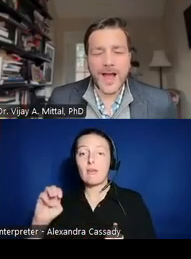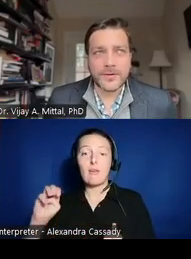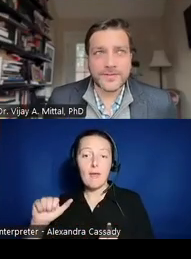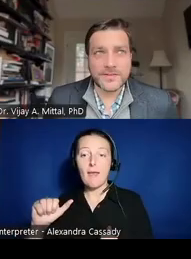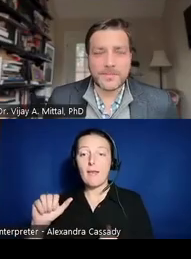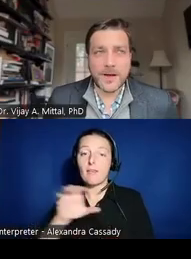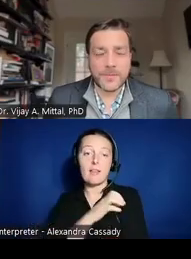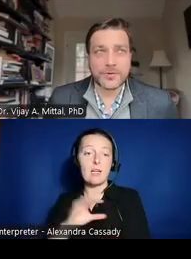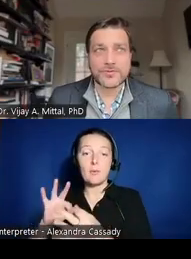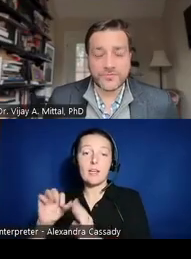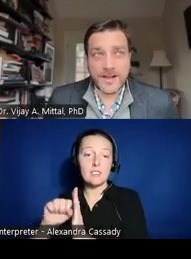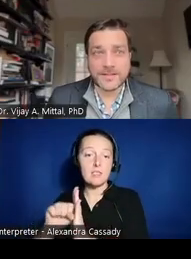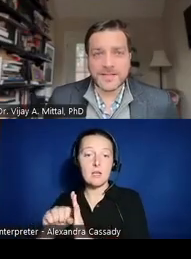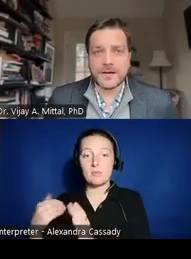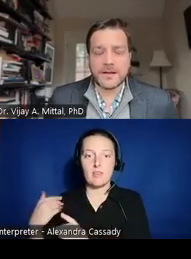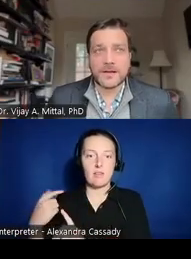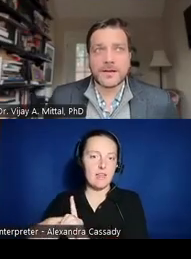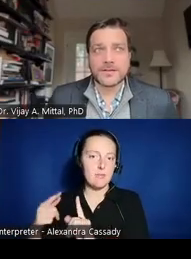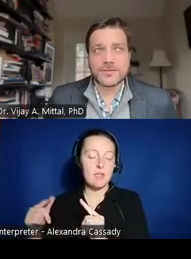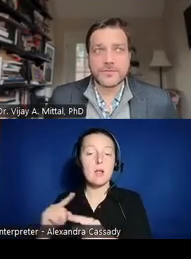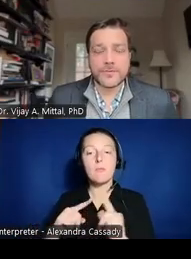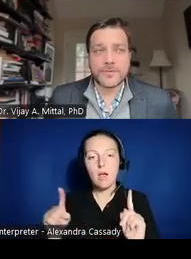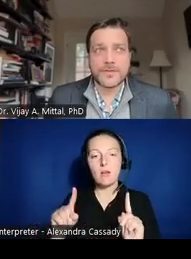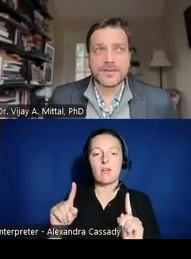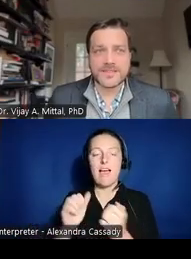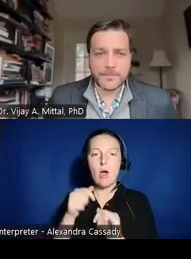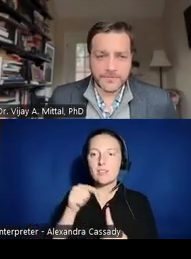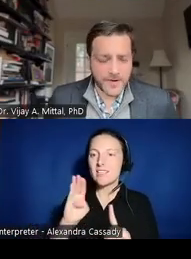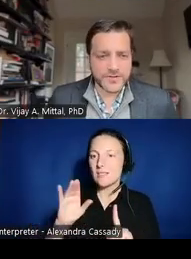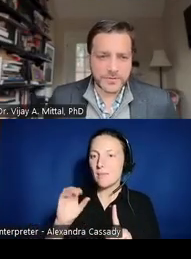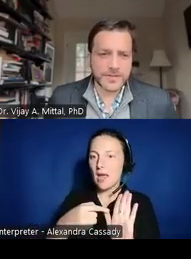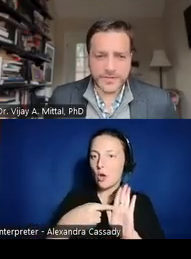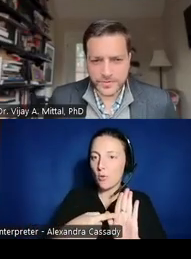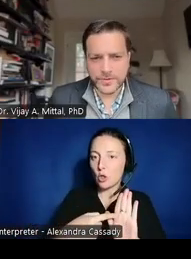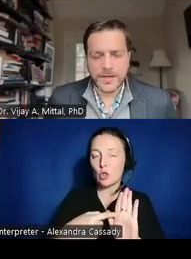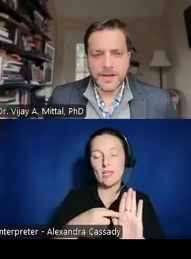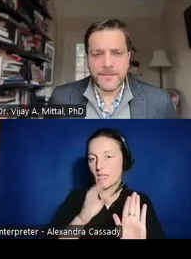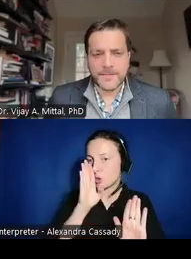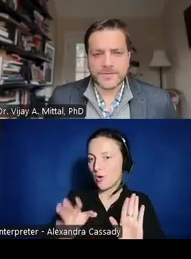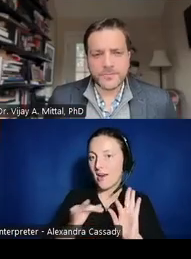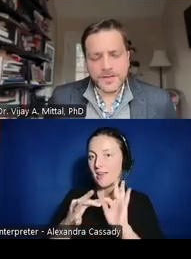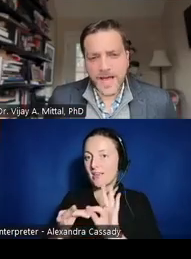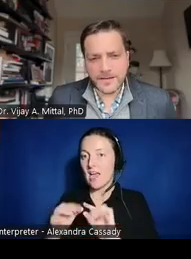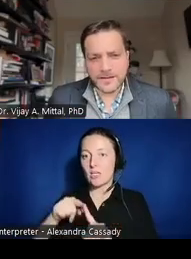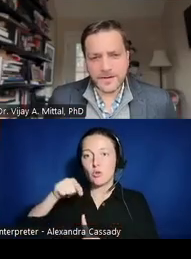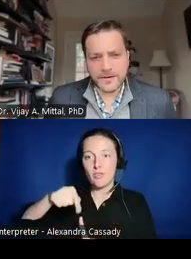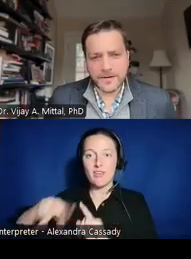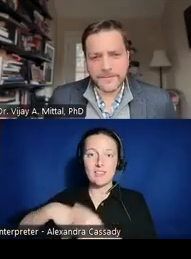how does this biioarker directly tie to this type of functional issue, um there's a real lack there,